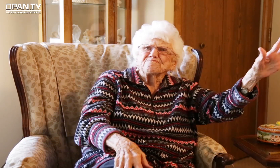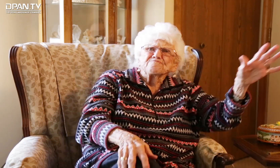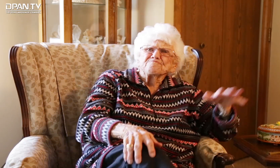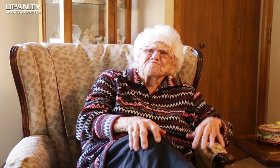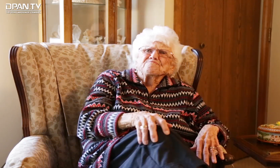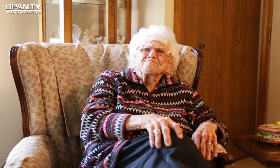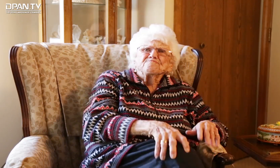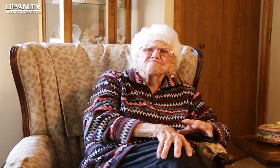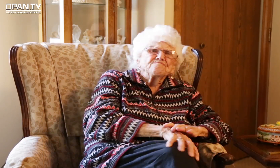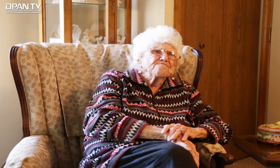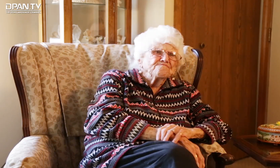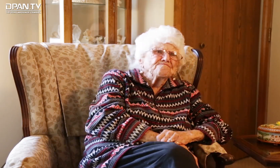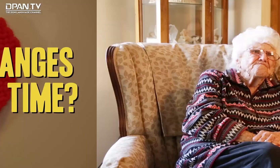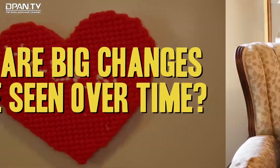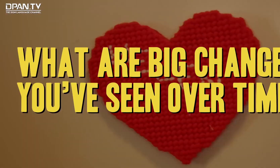It is NOT GOOD. NOPE.